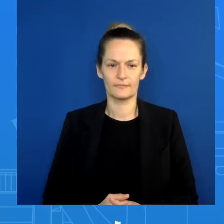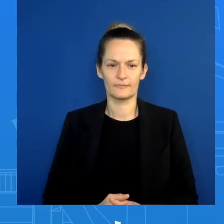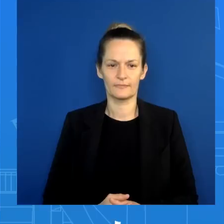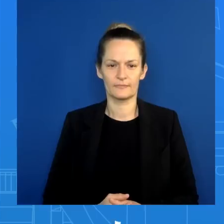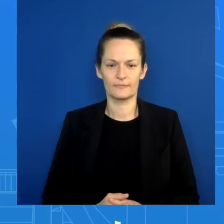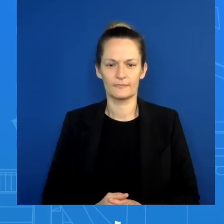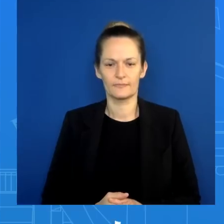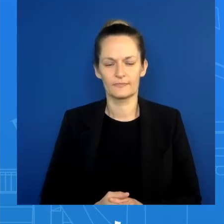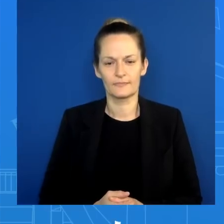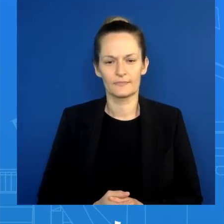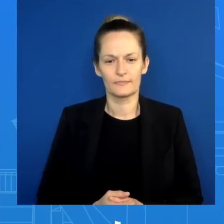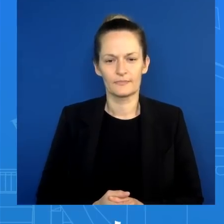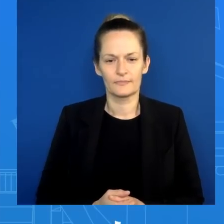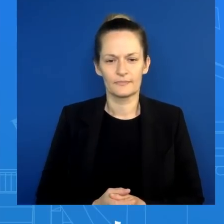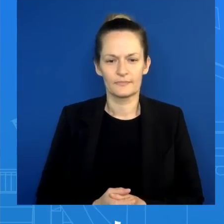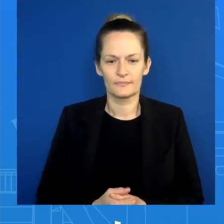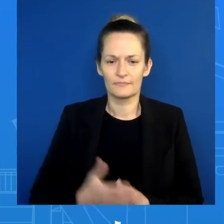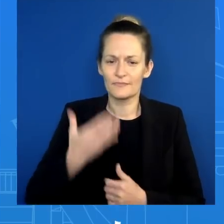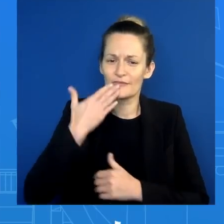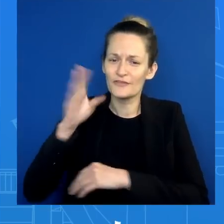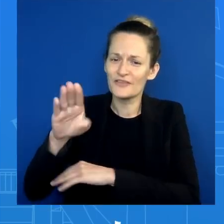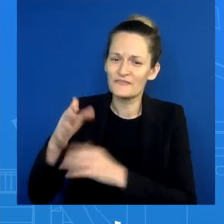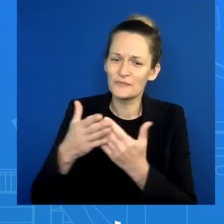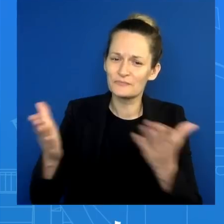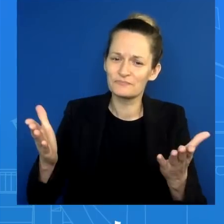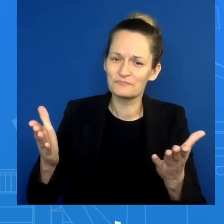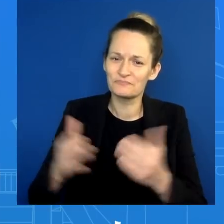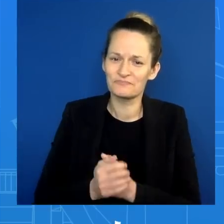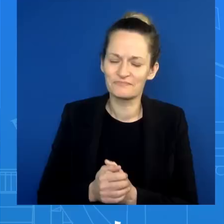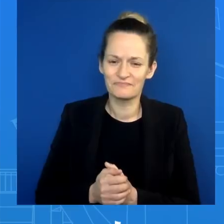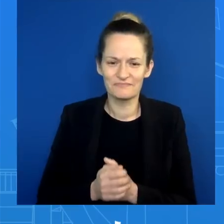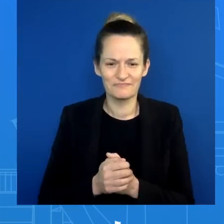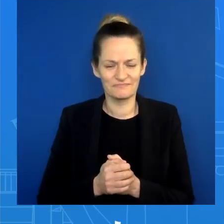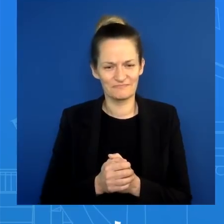Ms. Jean-Pierre: Good afternoon, everyone. Hi, everybody.